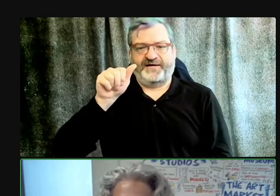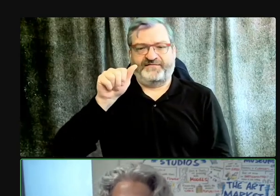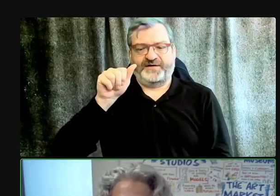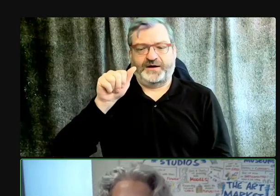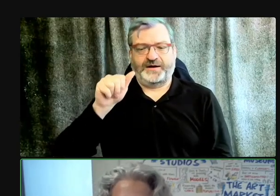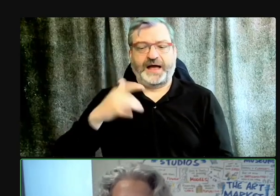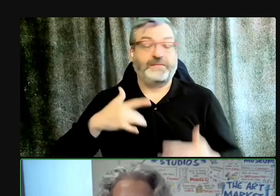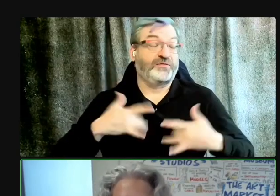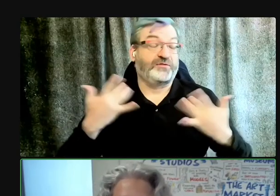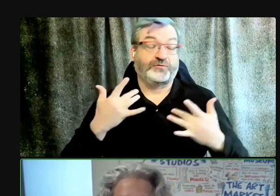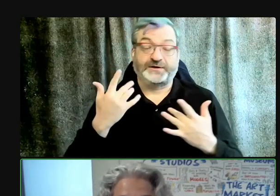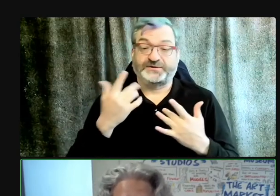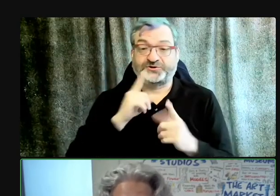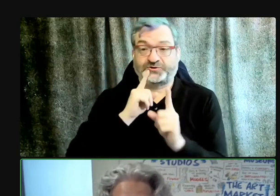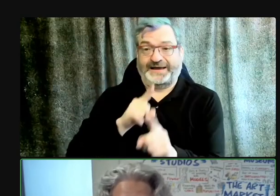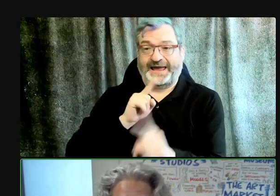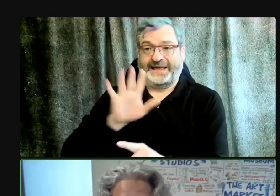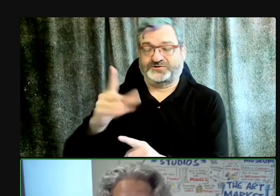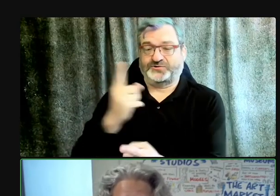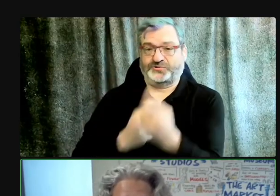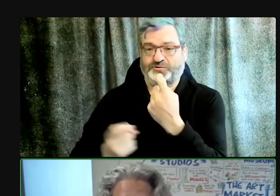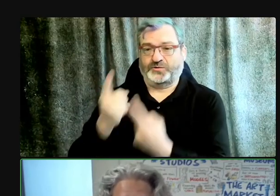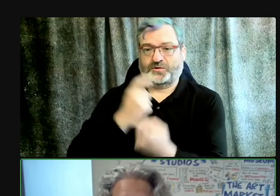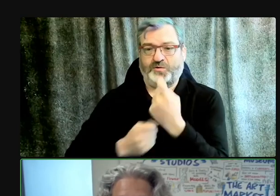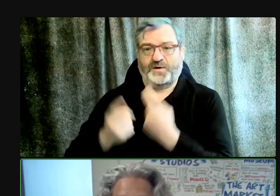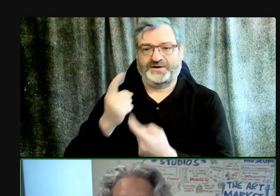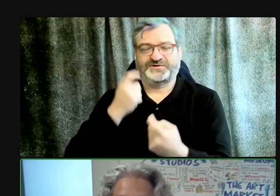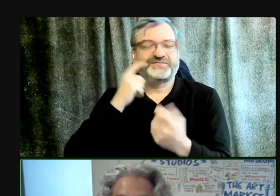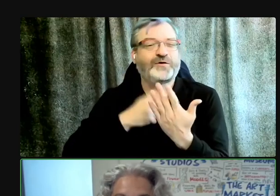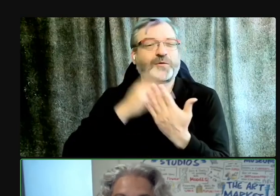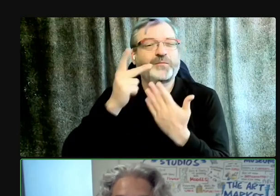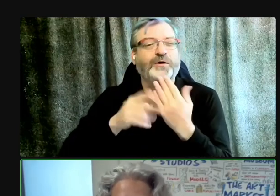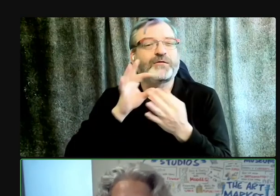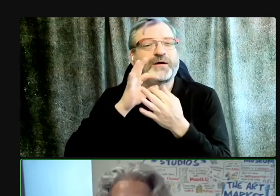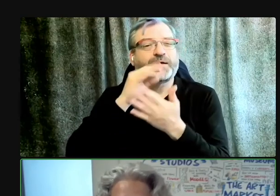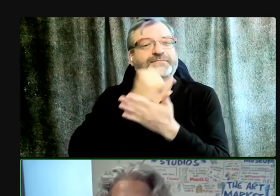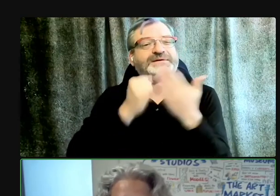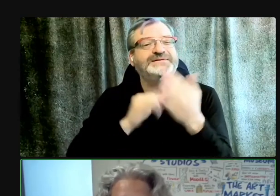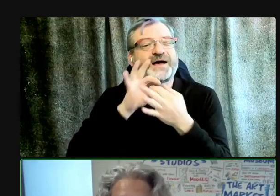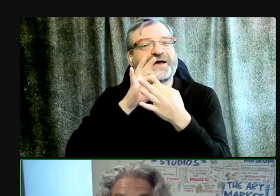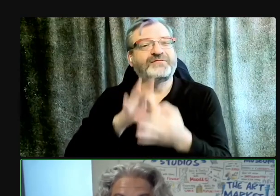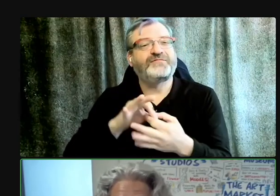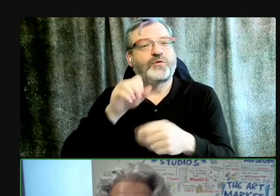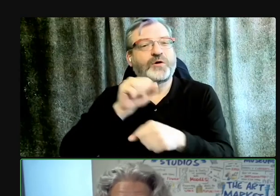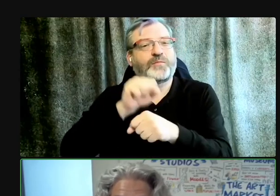our program designed for practitioners at the end of today. But today's panelists are doing different